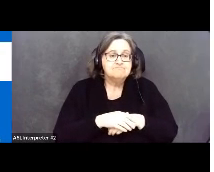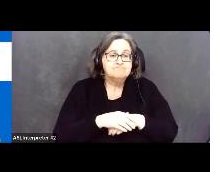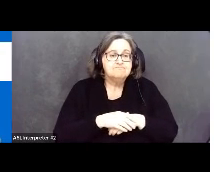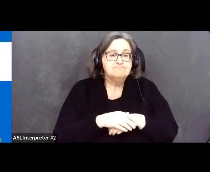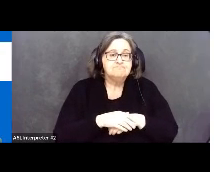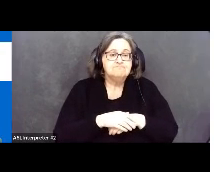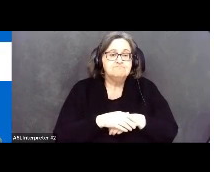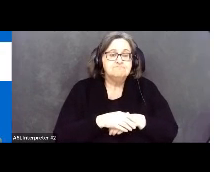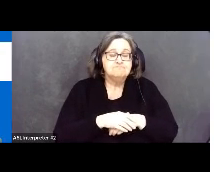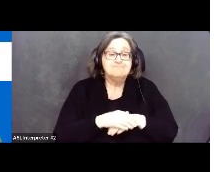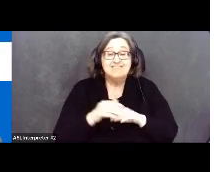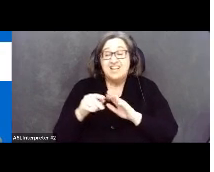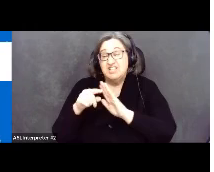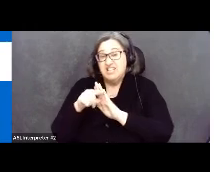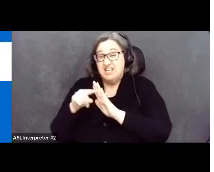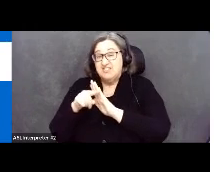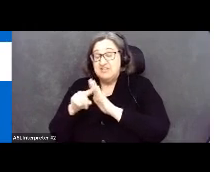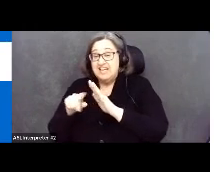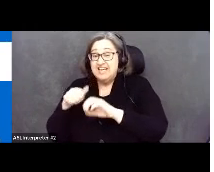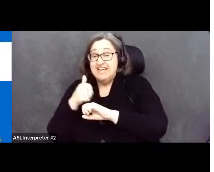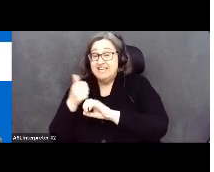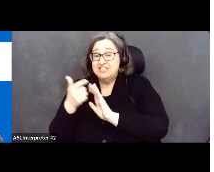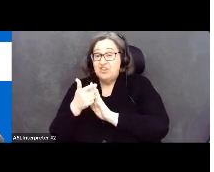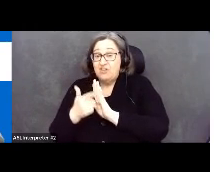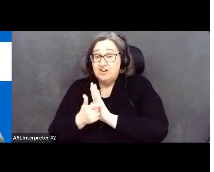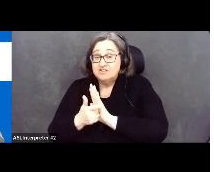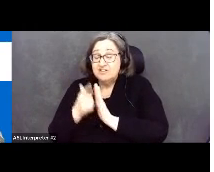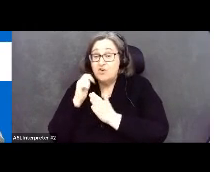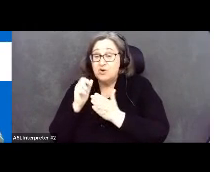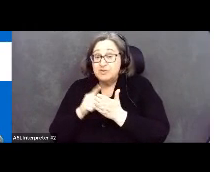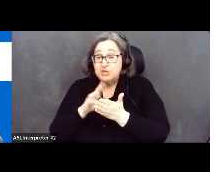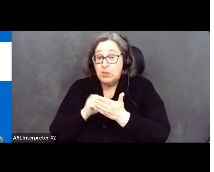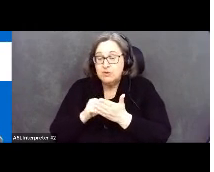The drawbacks of enacting Return to Learn Legislation, is that it may be interpreted